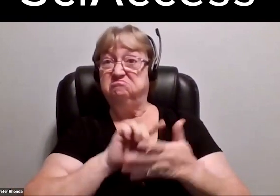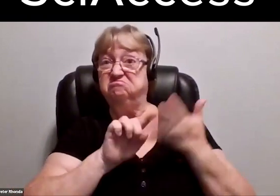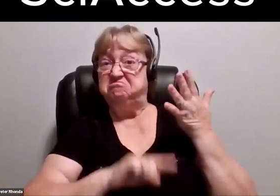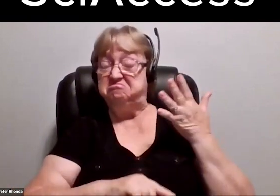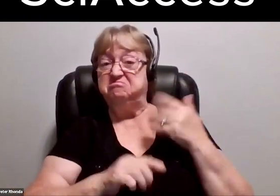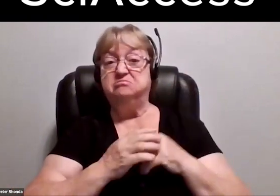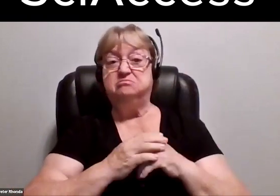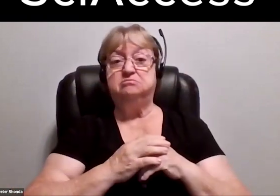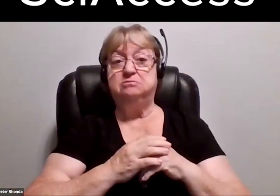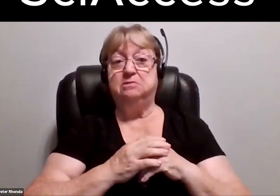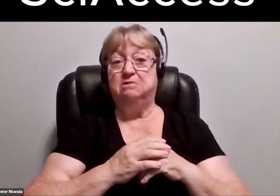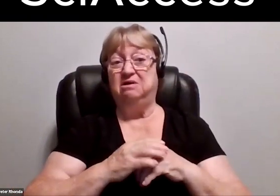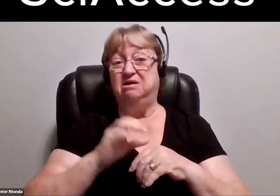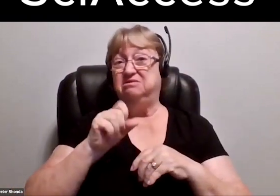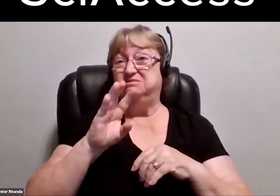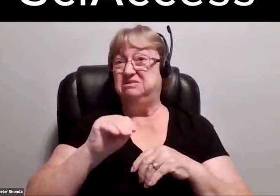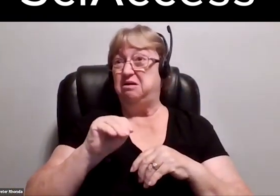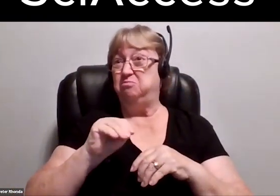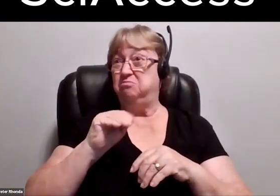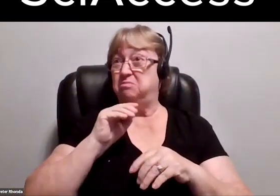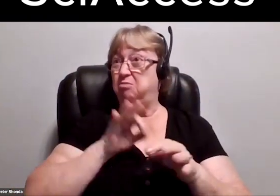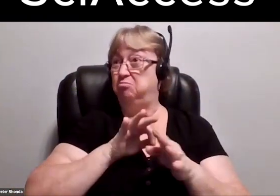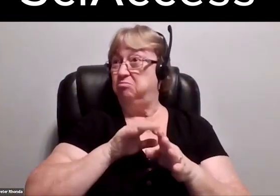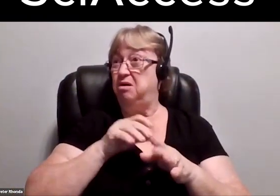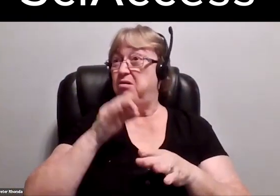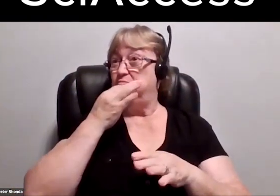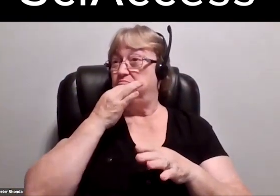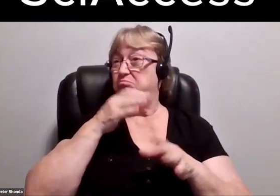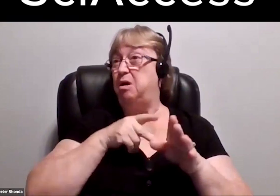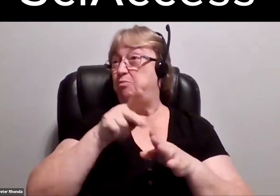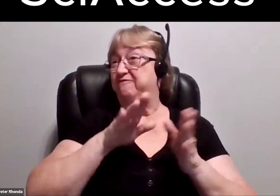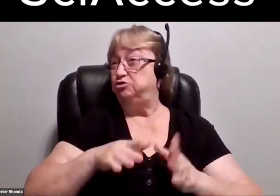Our STEM professionals come. They talk to the students. We do open Q&A sessions